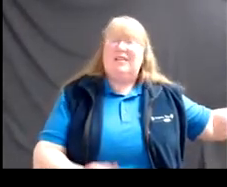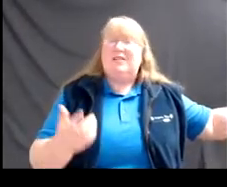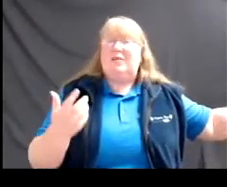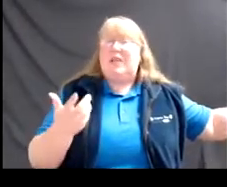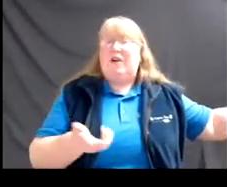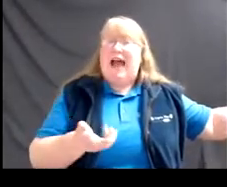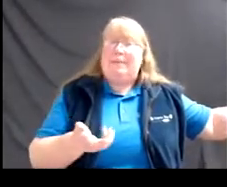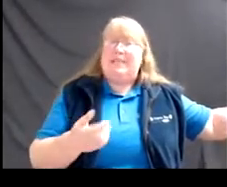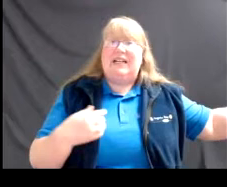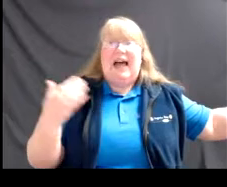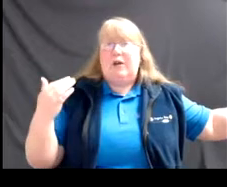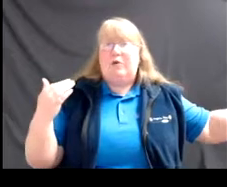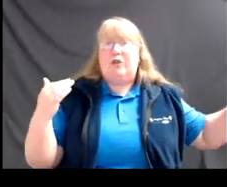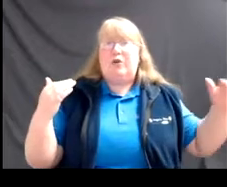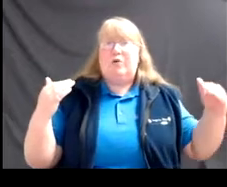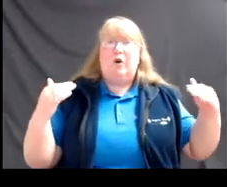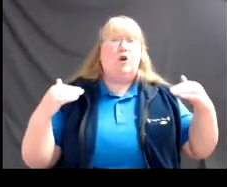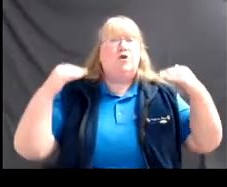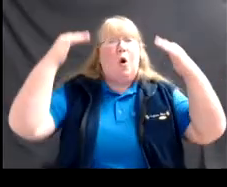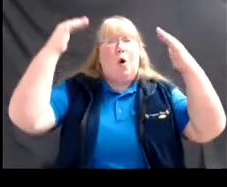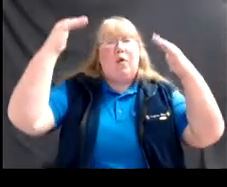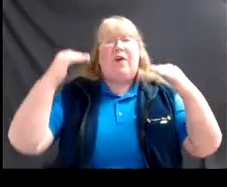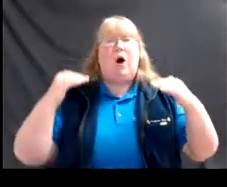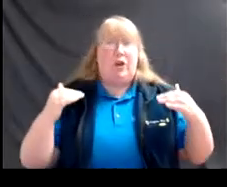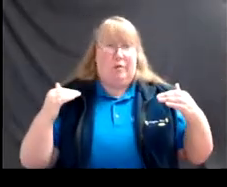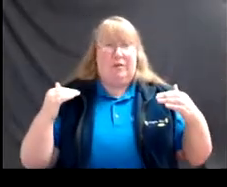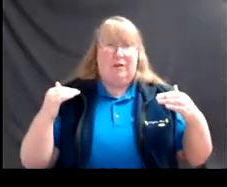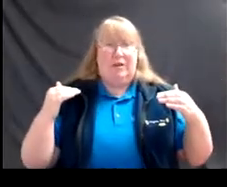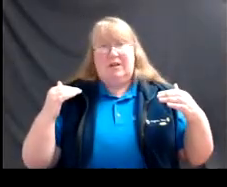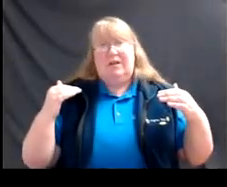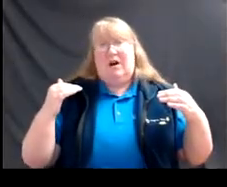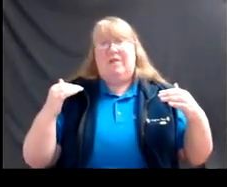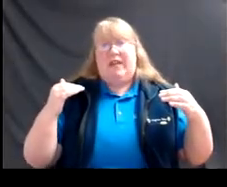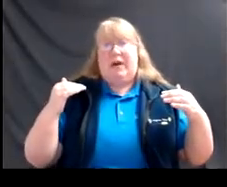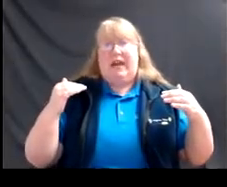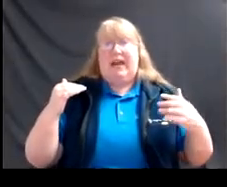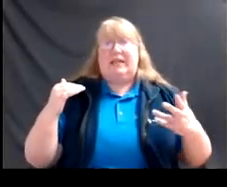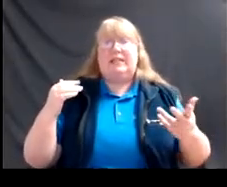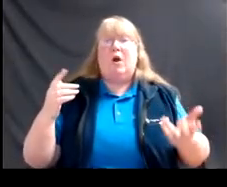So, these are apps that allow you to control the volume of the hearing aids